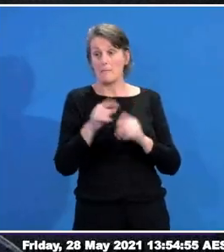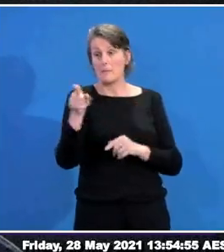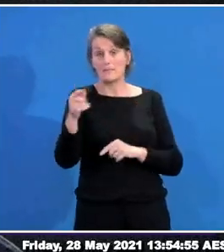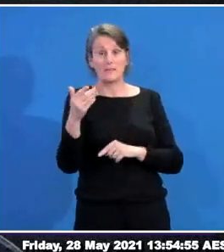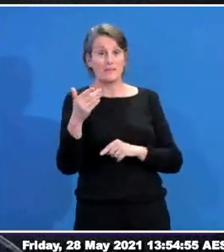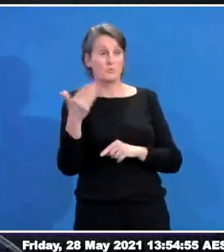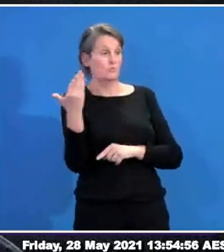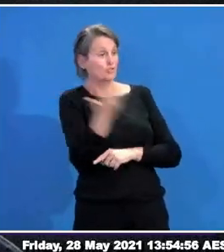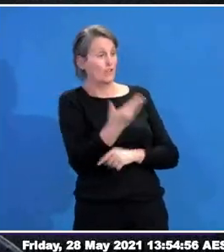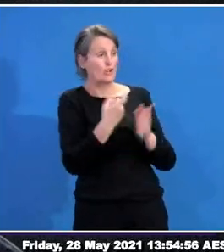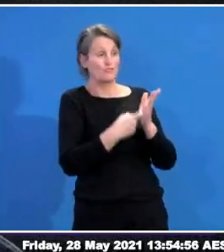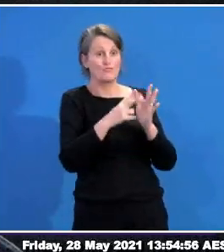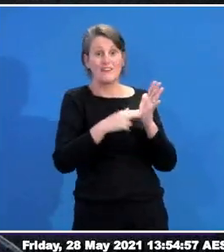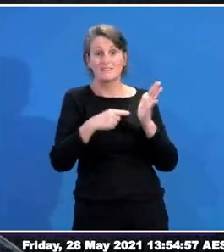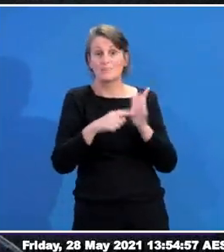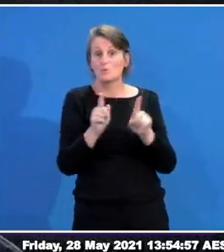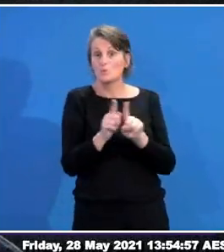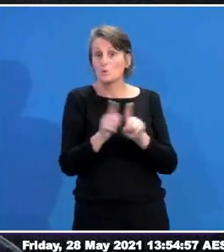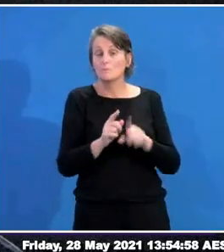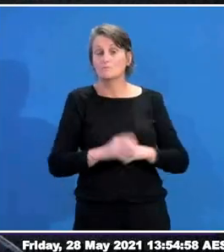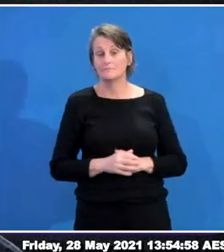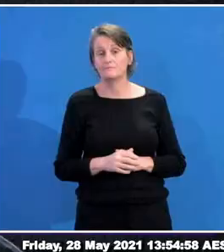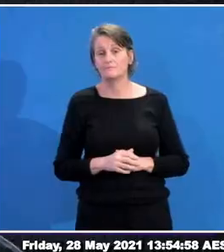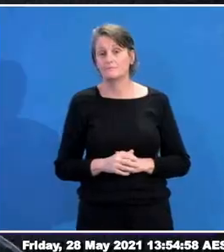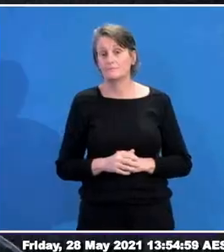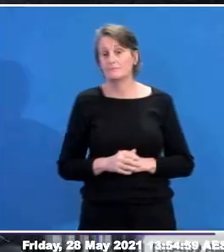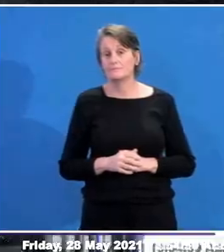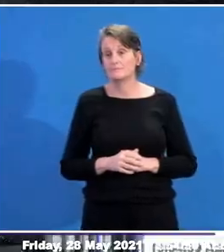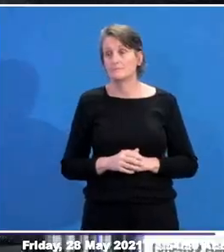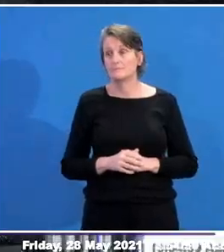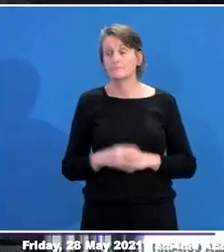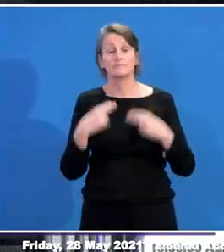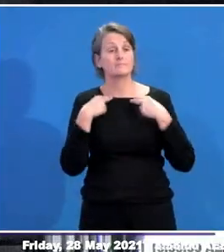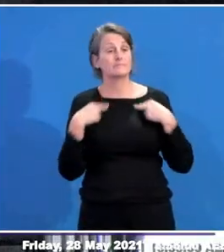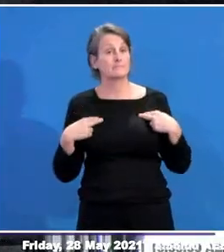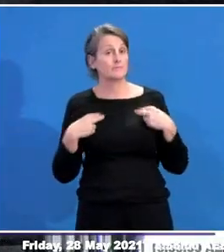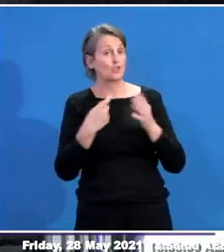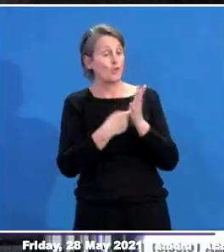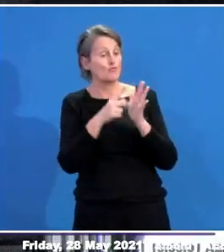contribution on top of that. Thank you. And that reasonable rent contribution is generally capped